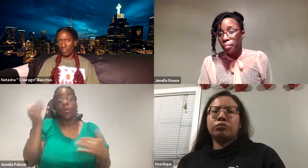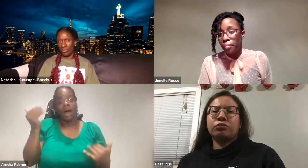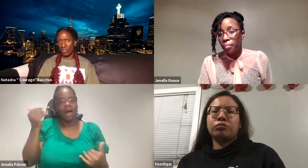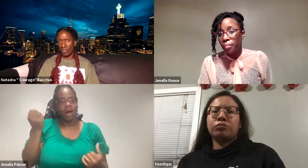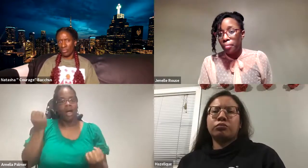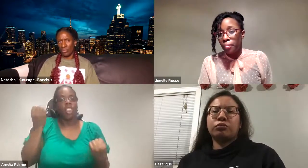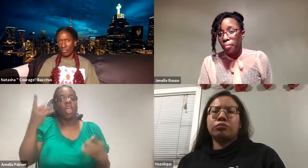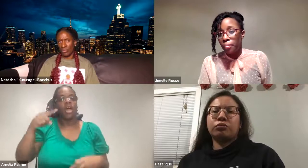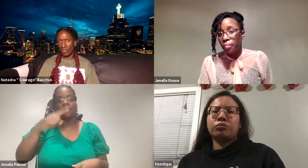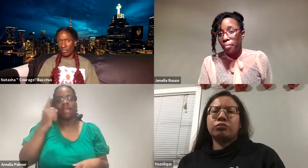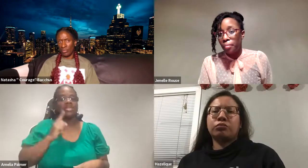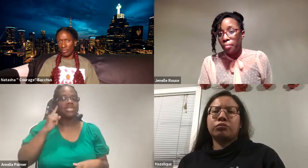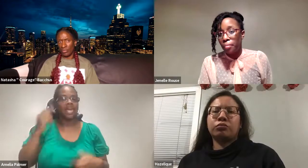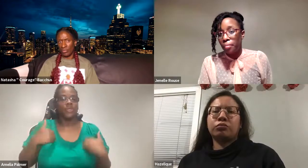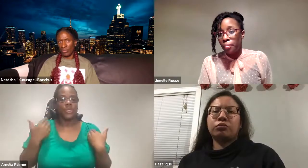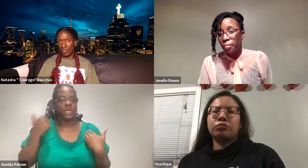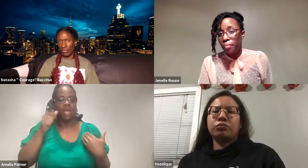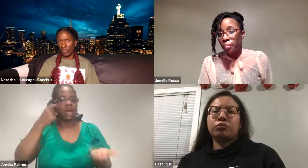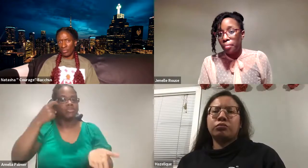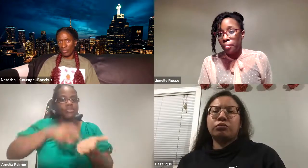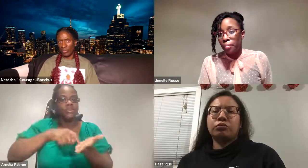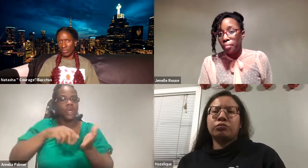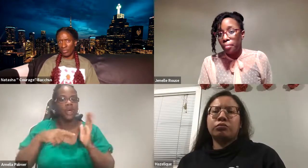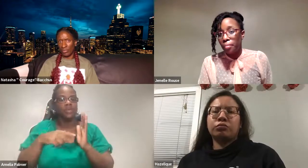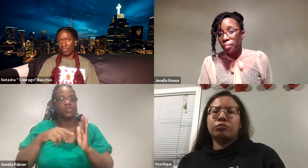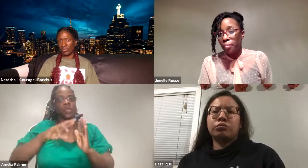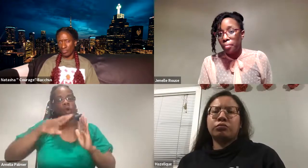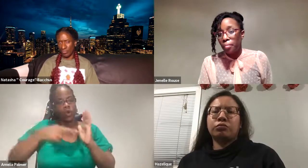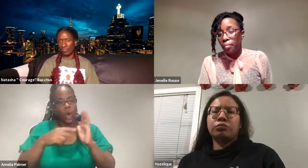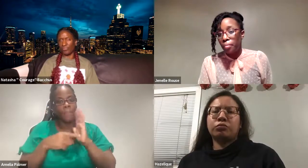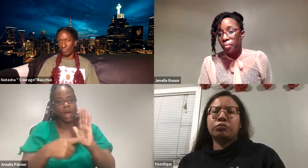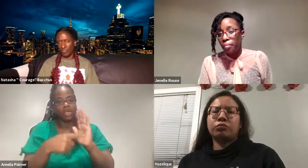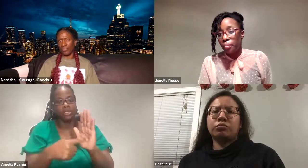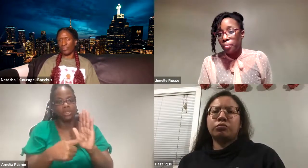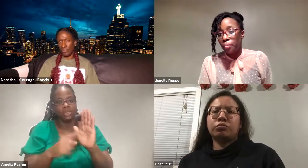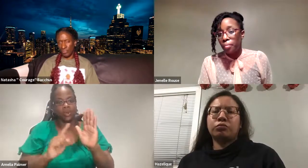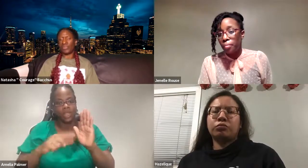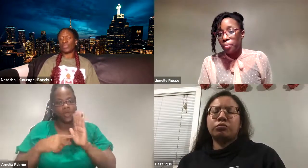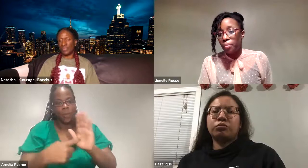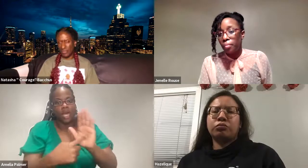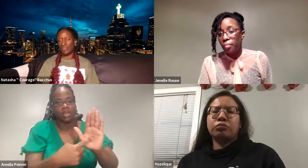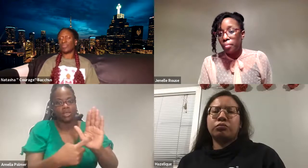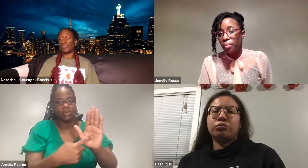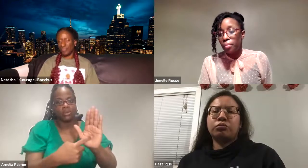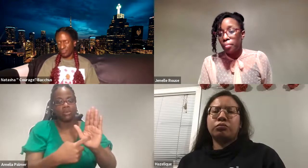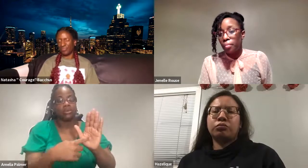teach asl and i've learned that so many deaf youth don't have role models for themselves.